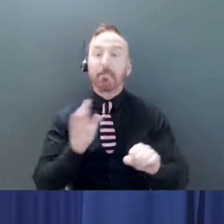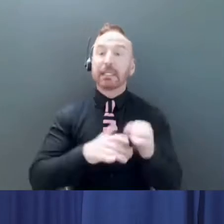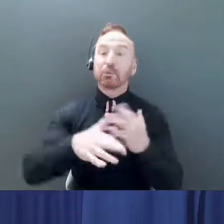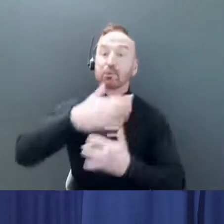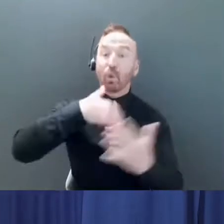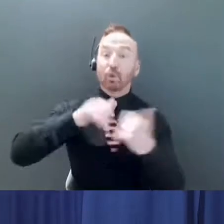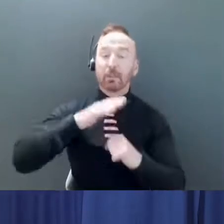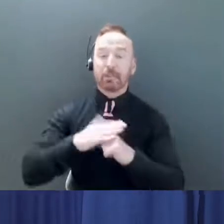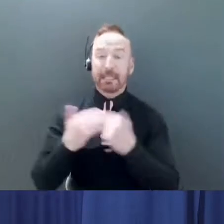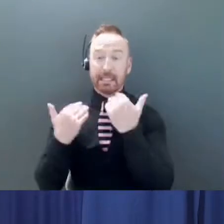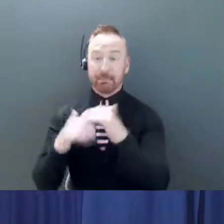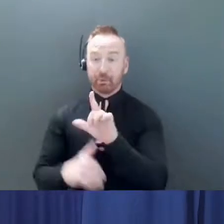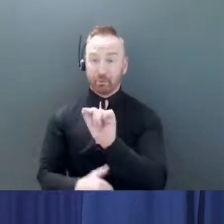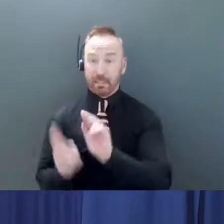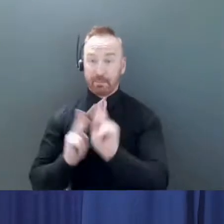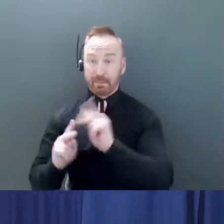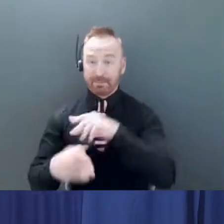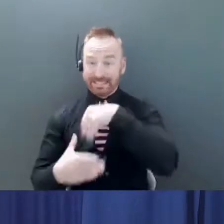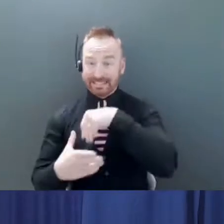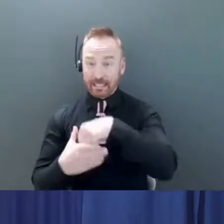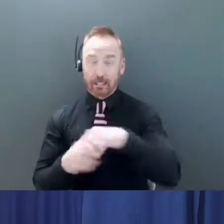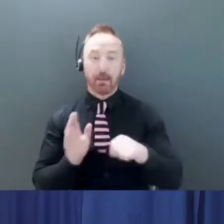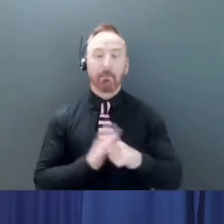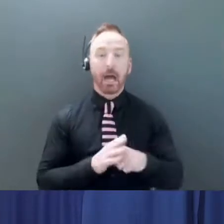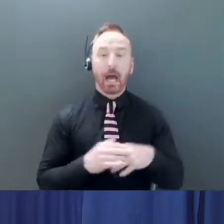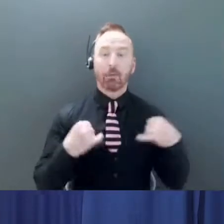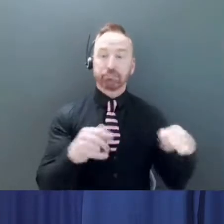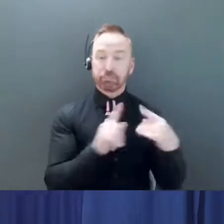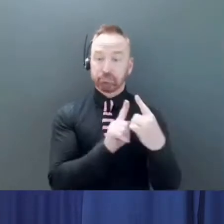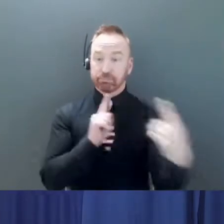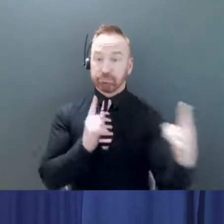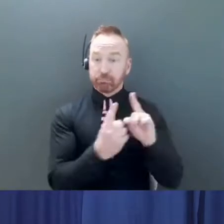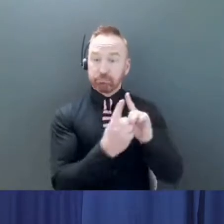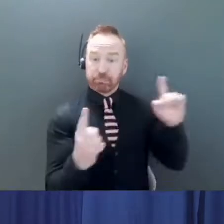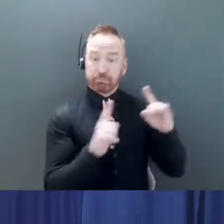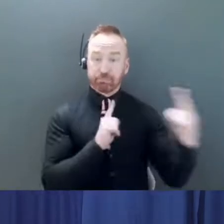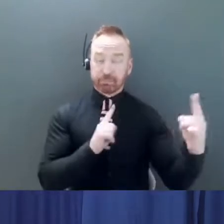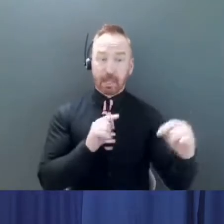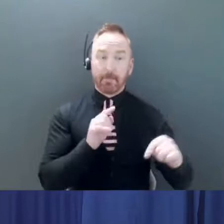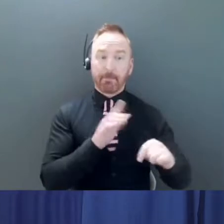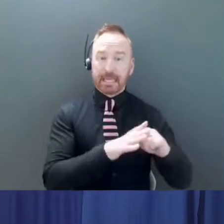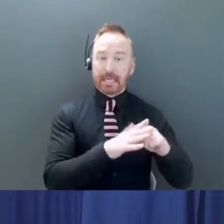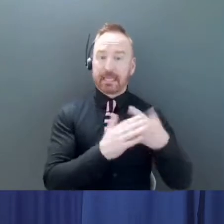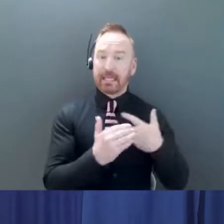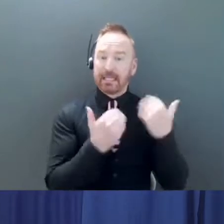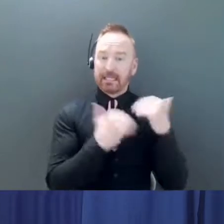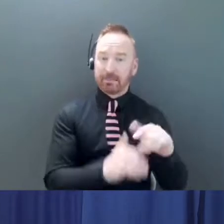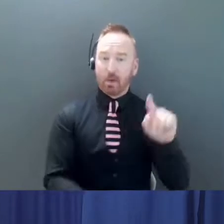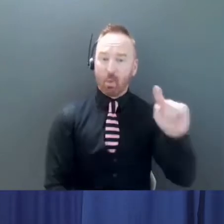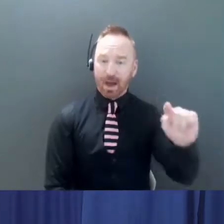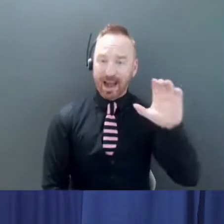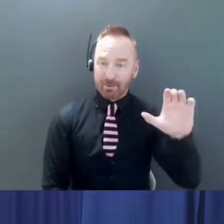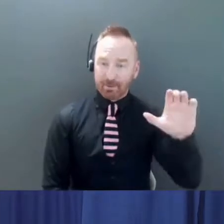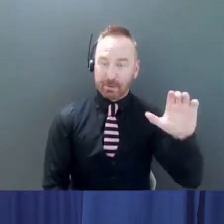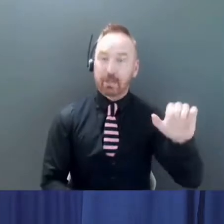20 indoors and physical distancing are limited to 100 outdoors with physical distancing.